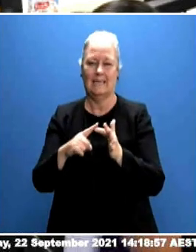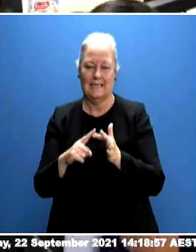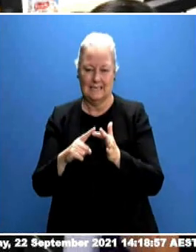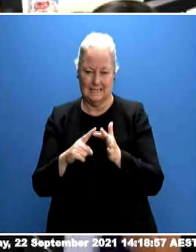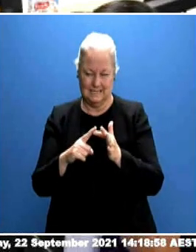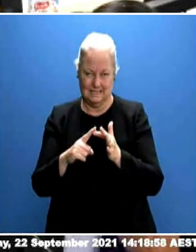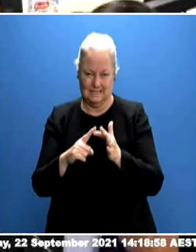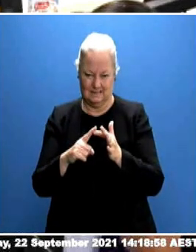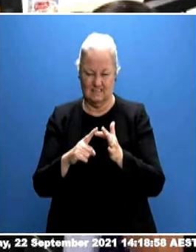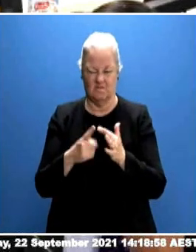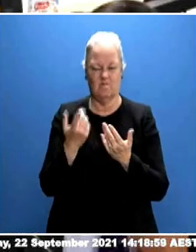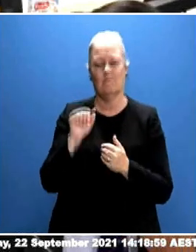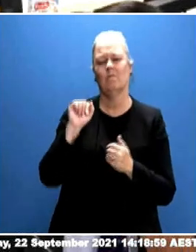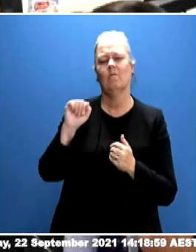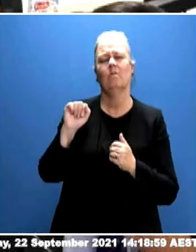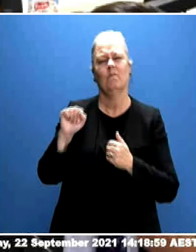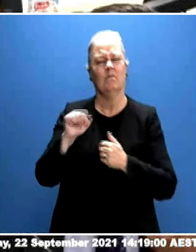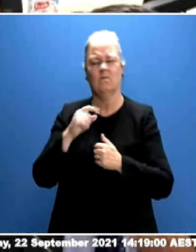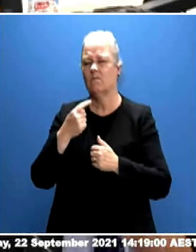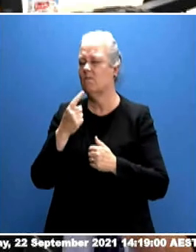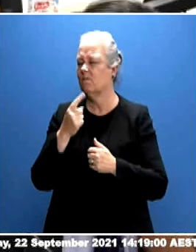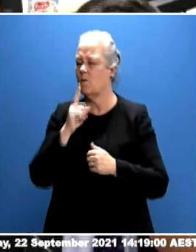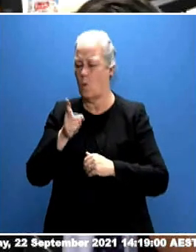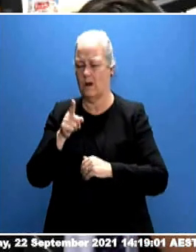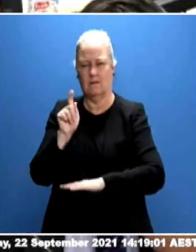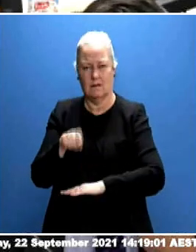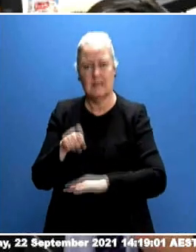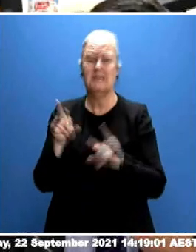So does the Supreme Court of Western Australia and every State court